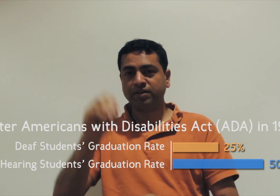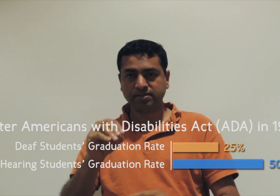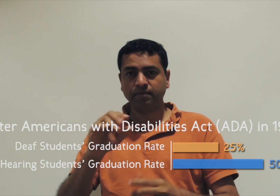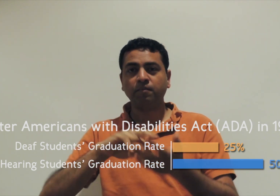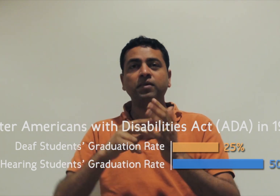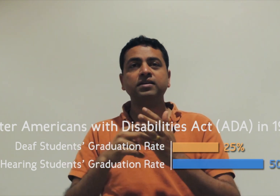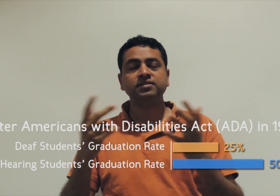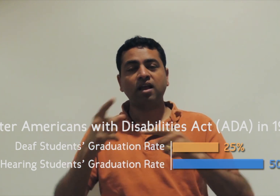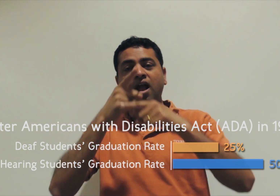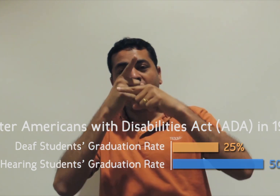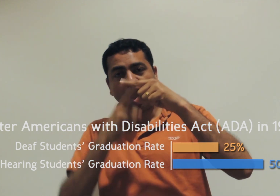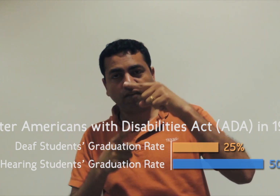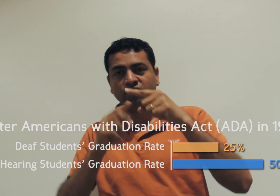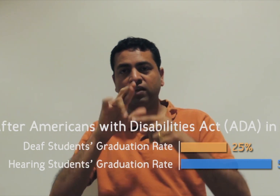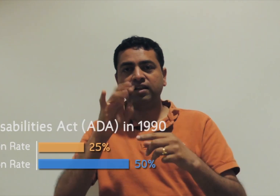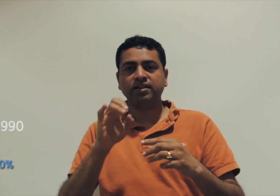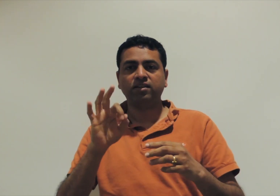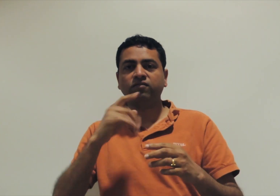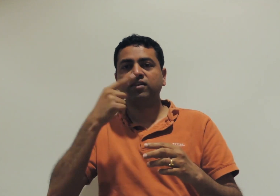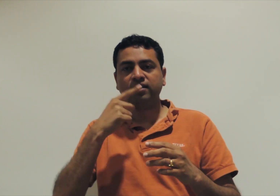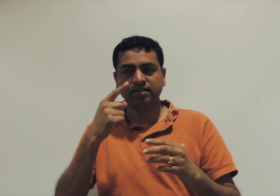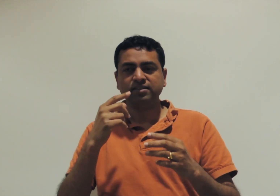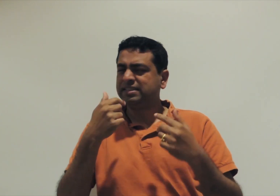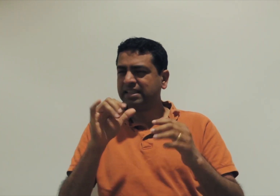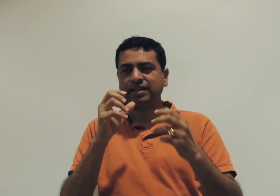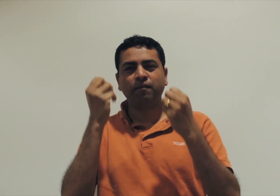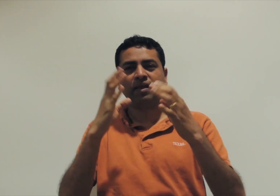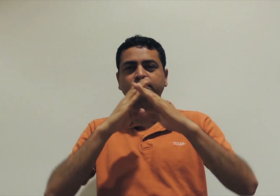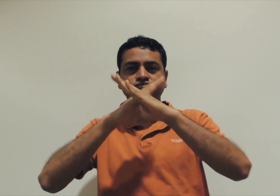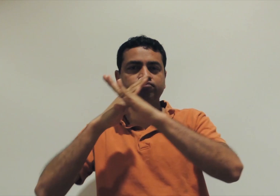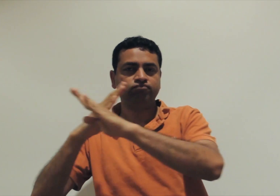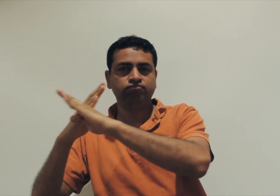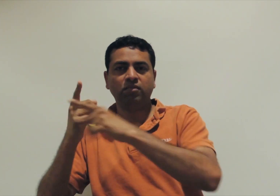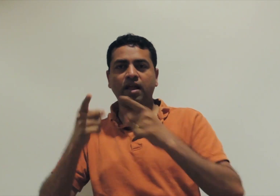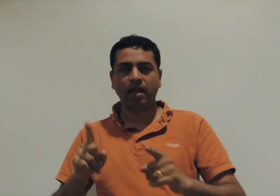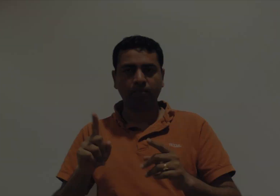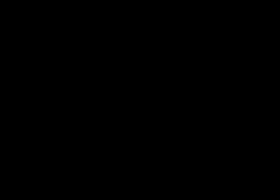rate for non-Deaf students. Deaf students are graduating at a rate which is half of total non-Deaf students who graduate. This means there are still barriers happening.